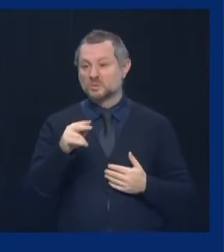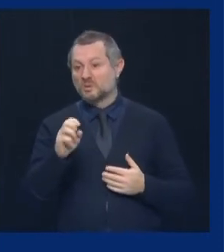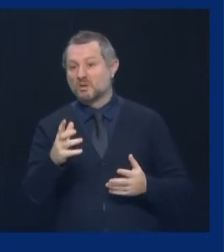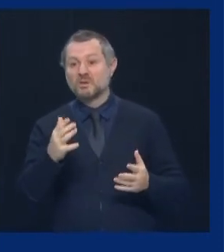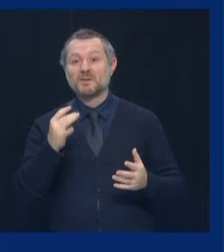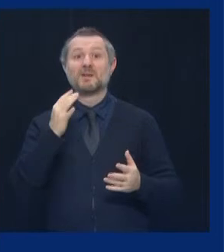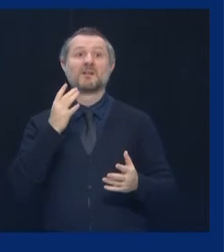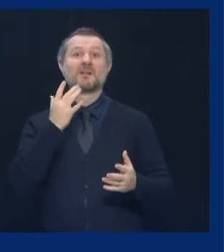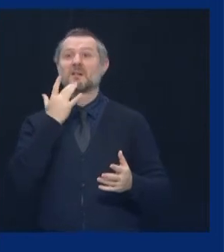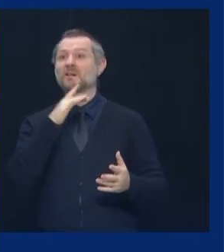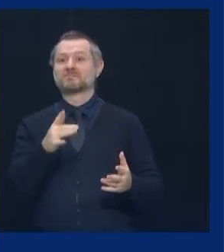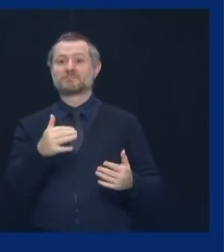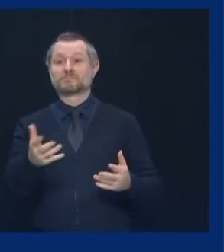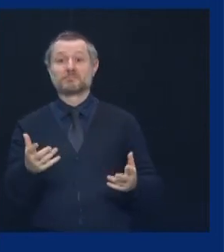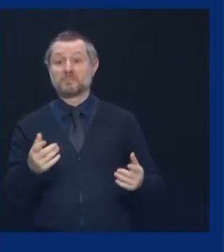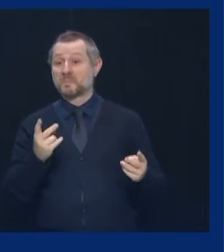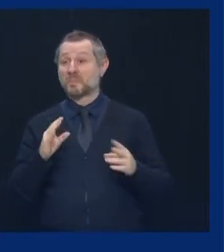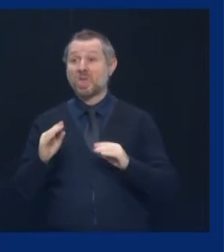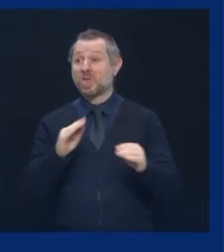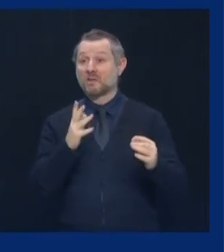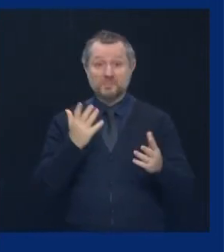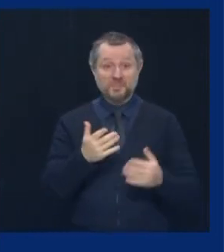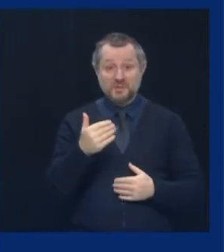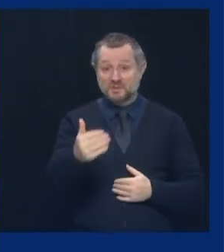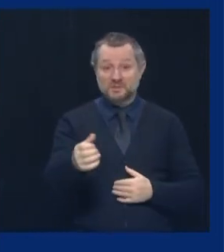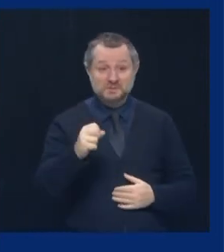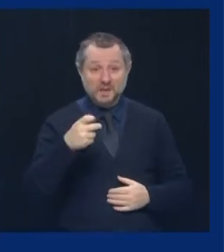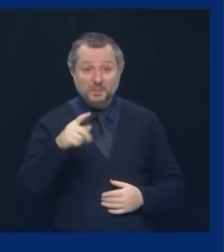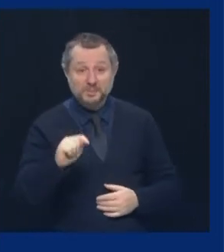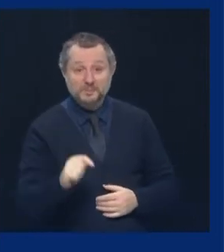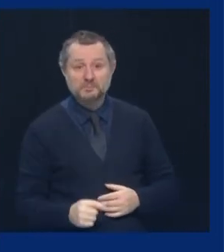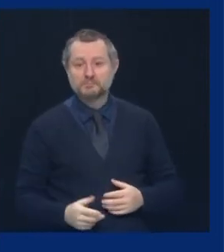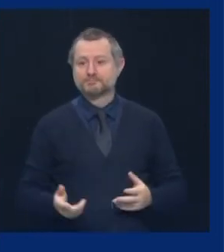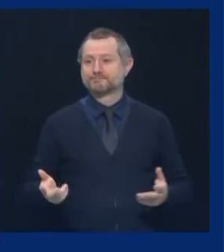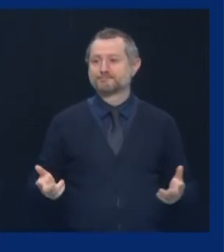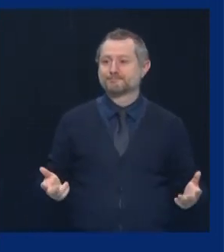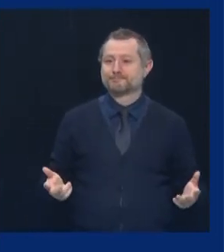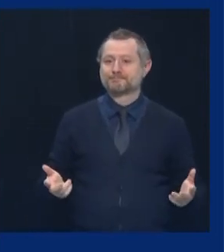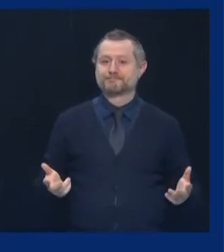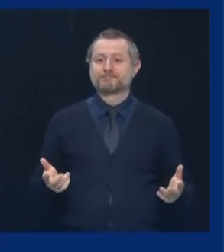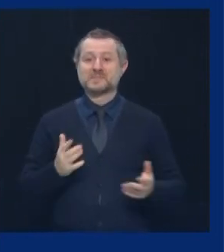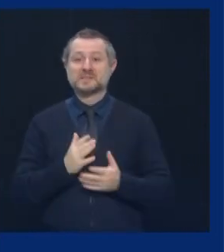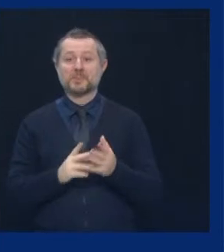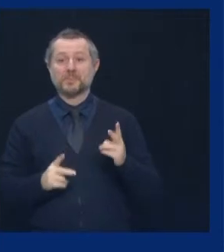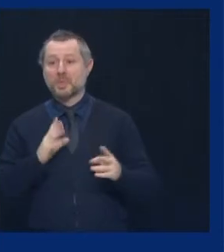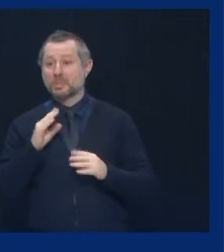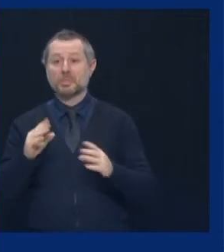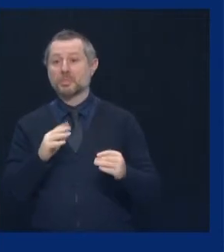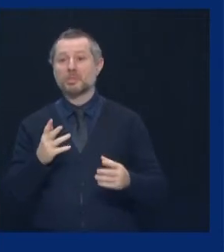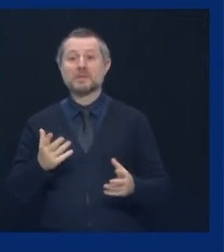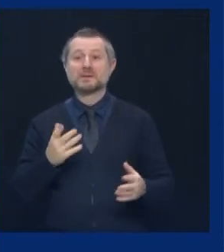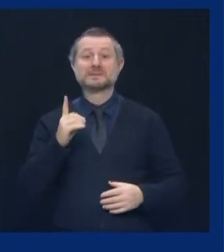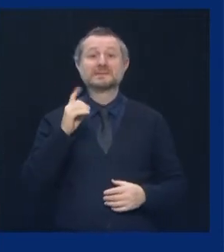MONTHS. BEST CASE SCENARIO, JUNE.